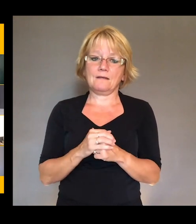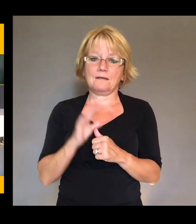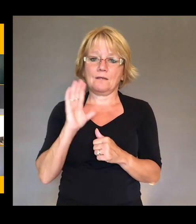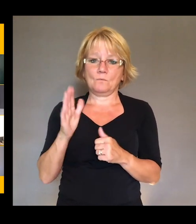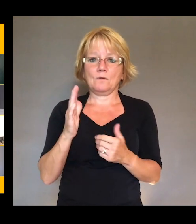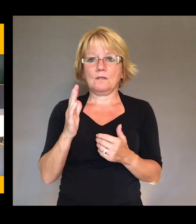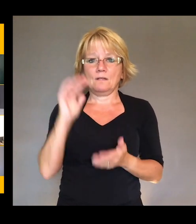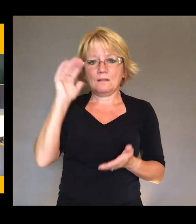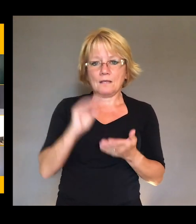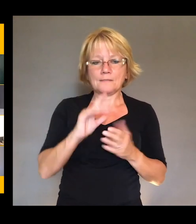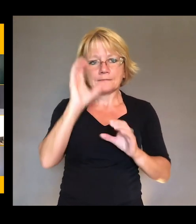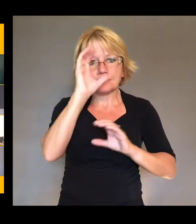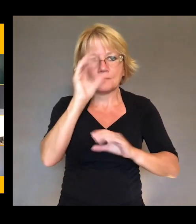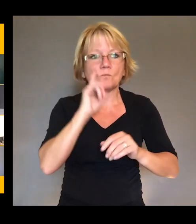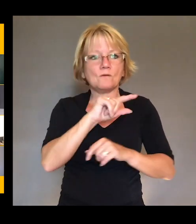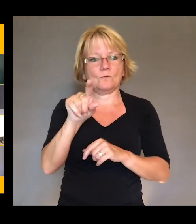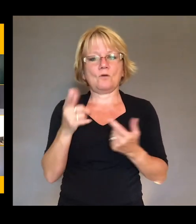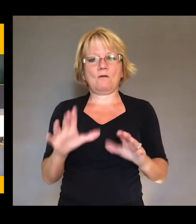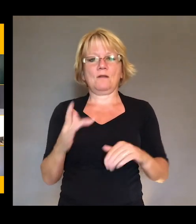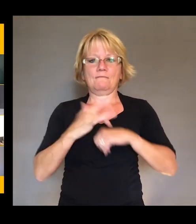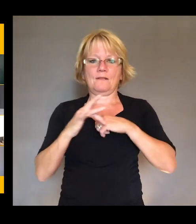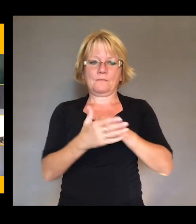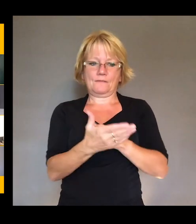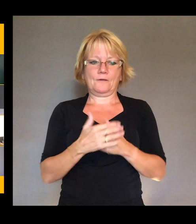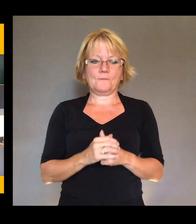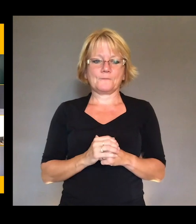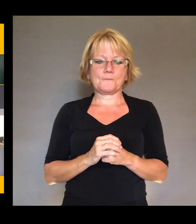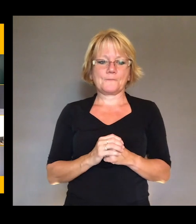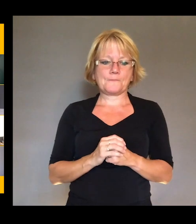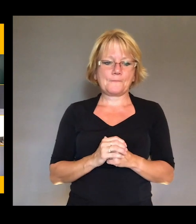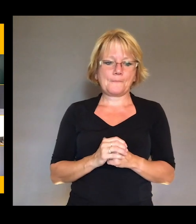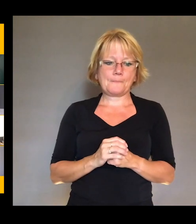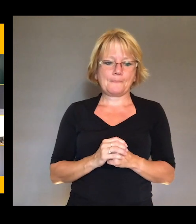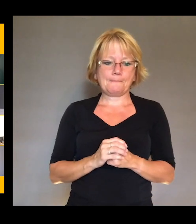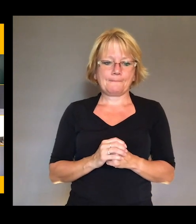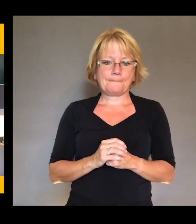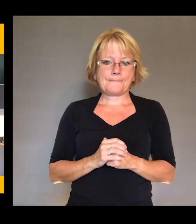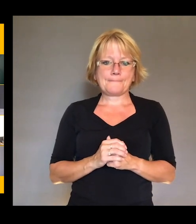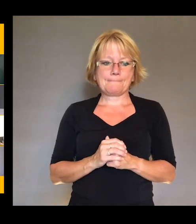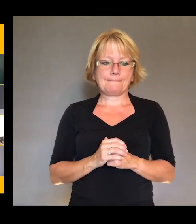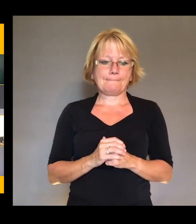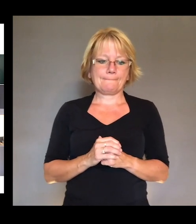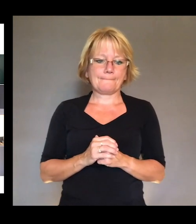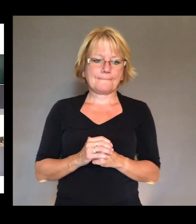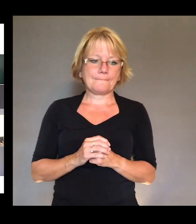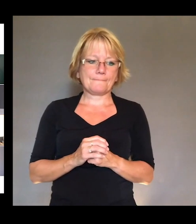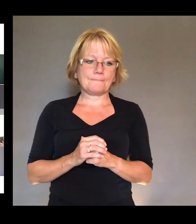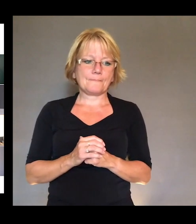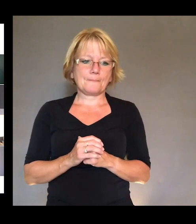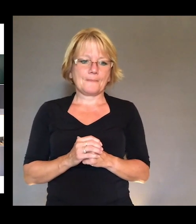that eliminates that work for you. Now, thank you.... - Welcome. So a little feedback there.